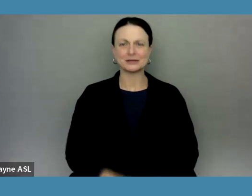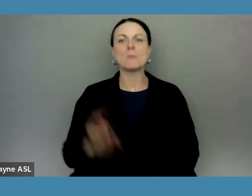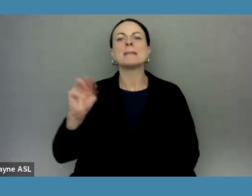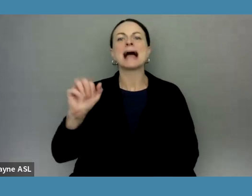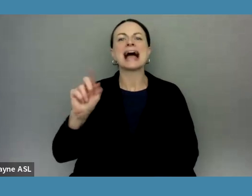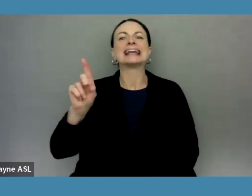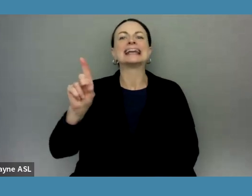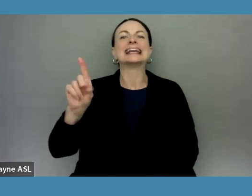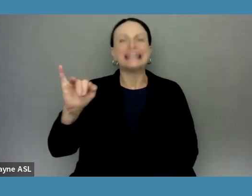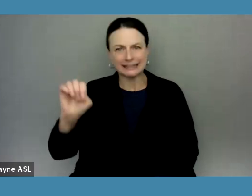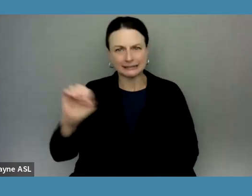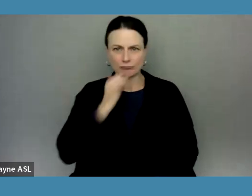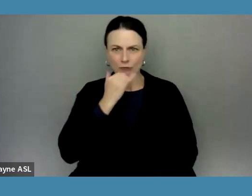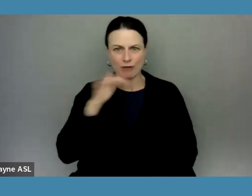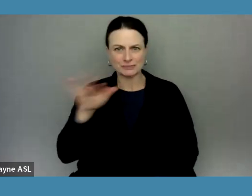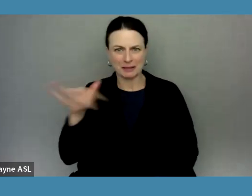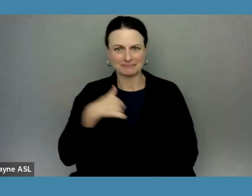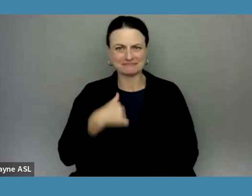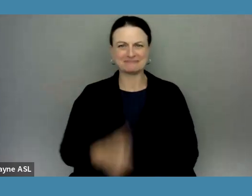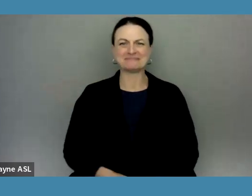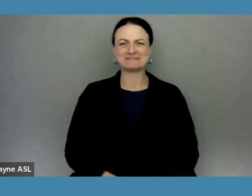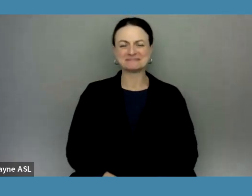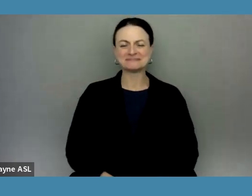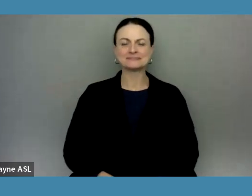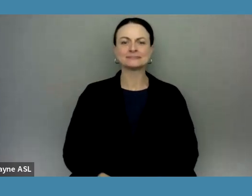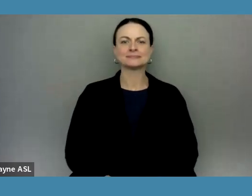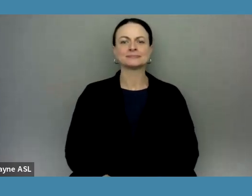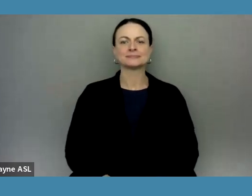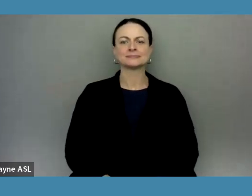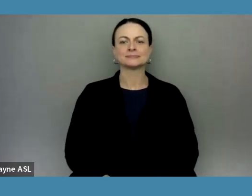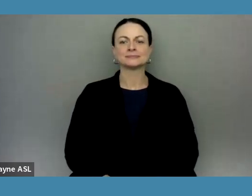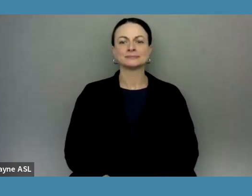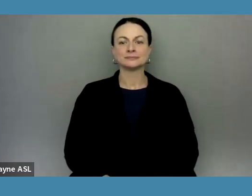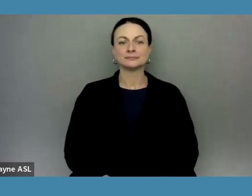Okay, so as a brief overview just